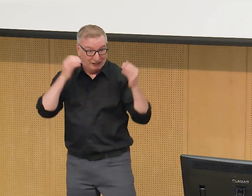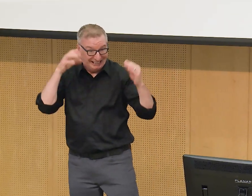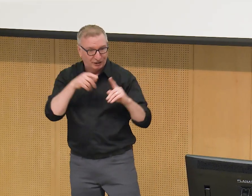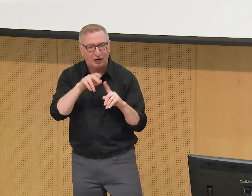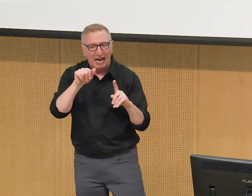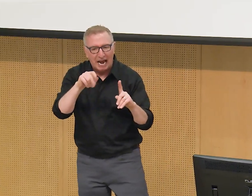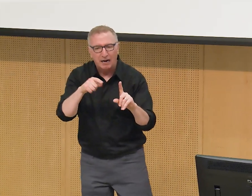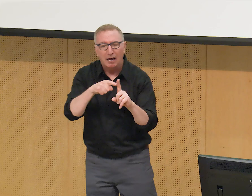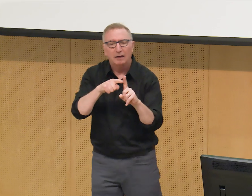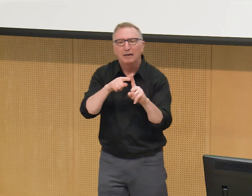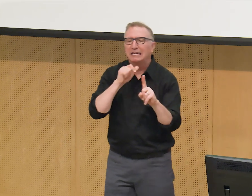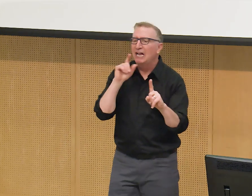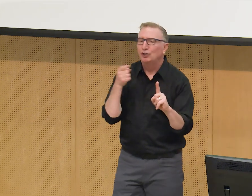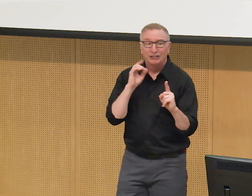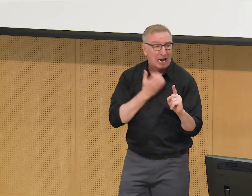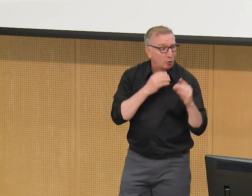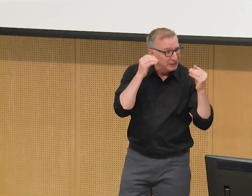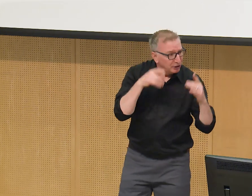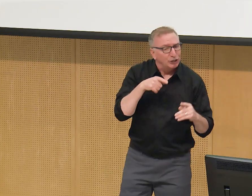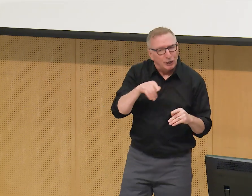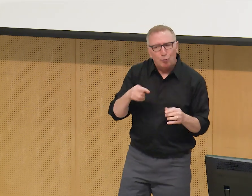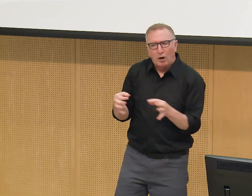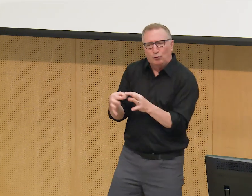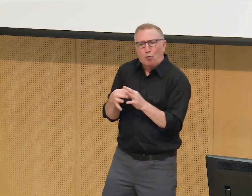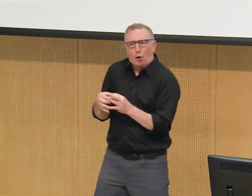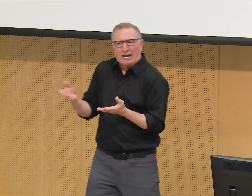And so, our teacher Anna wasn't just our teacher.